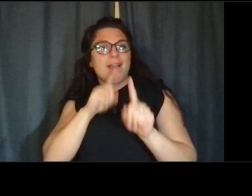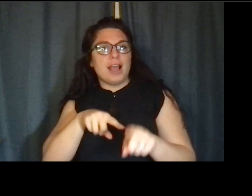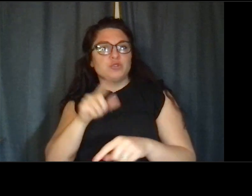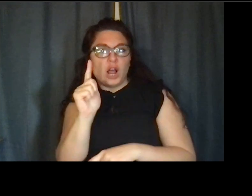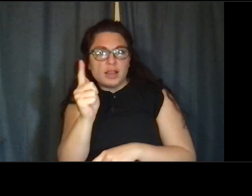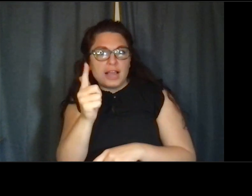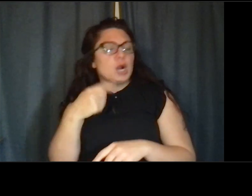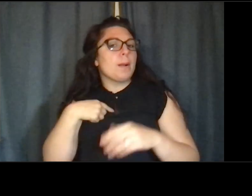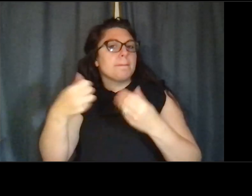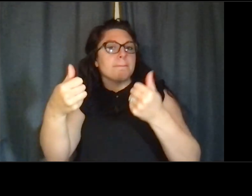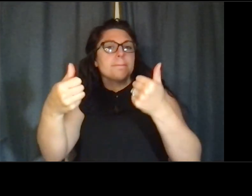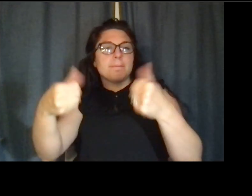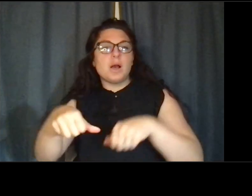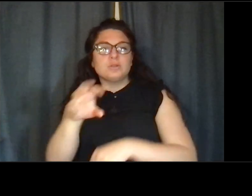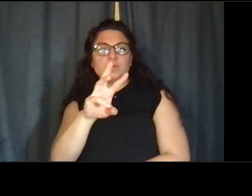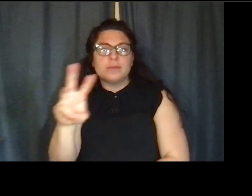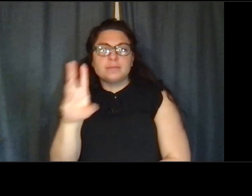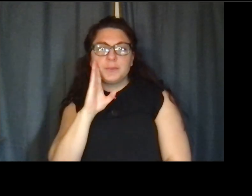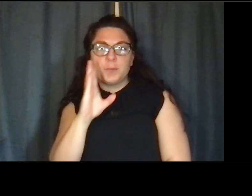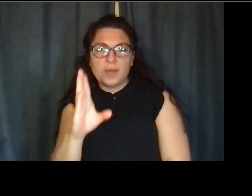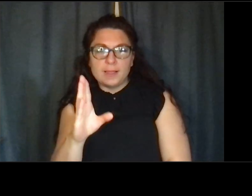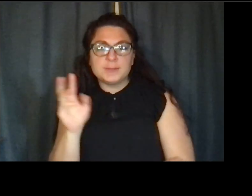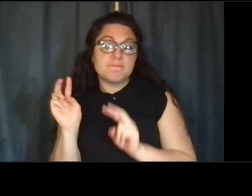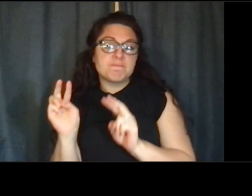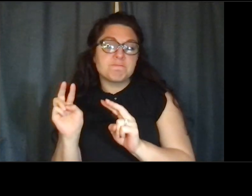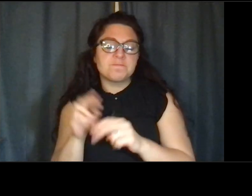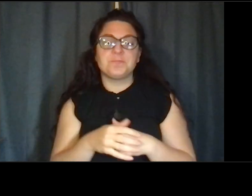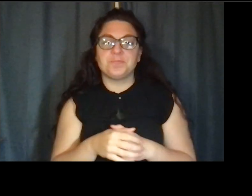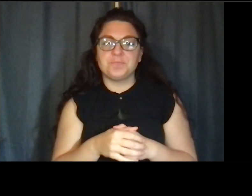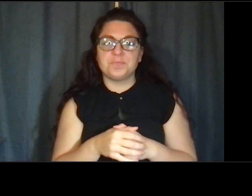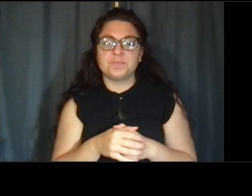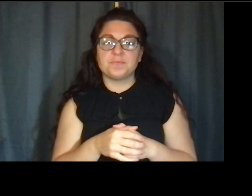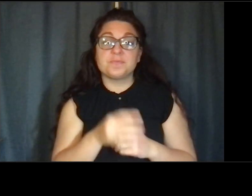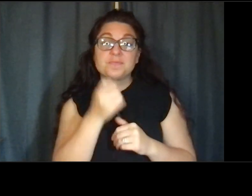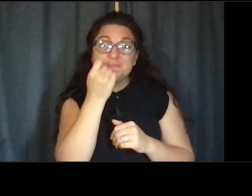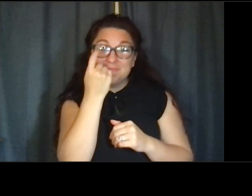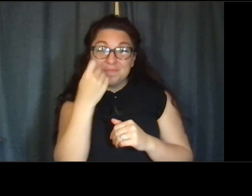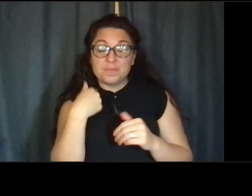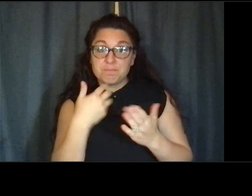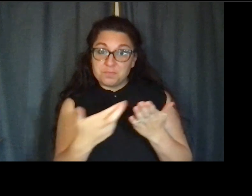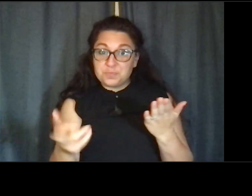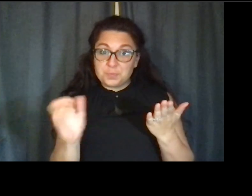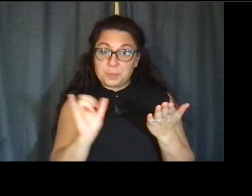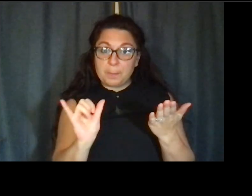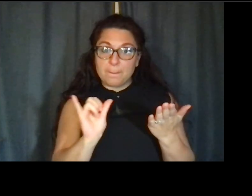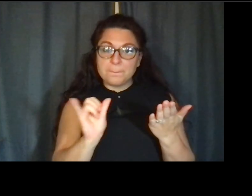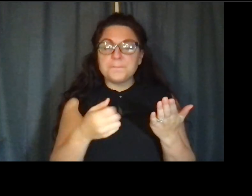So stay tuned, for those answers. And you'll also have resources that you can use to look up,